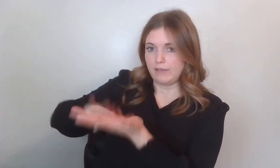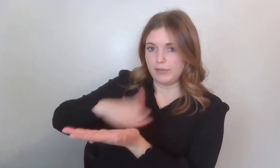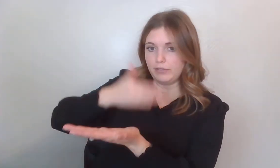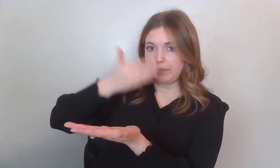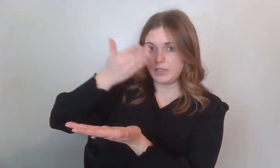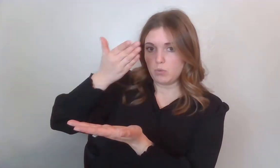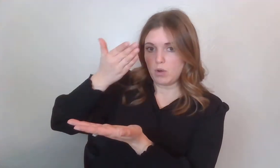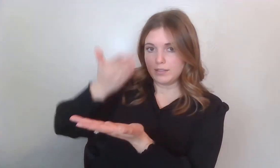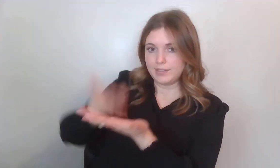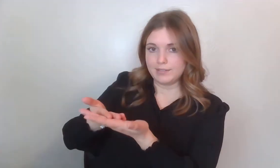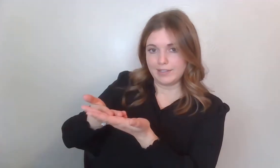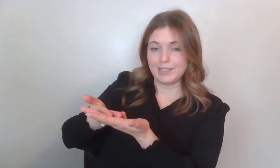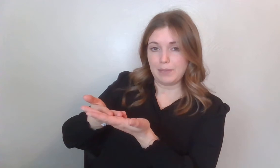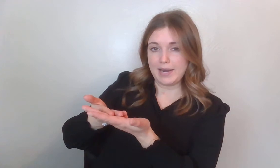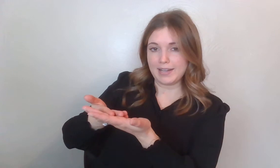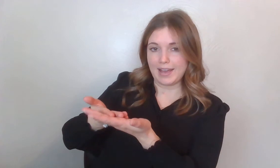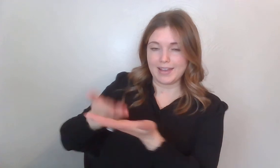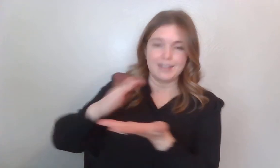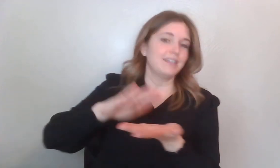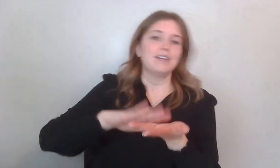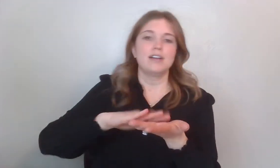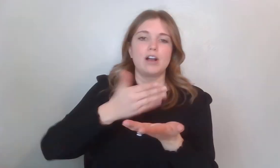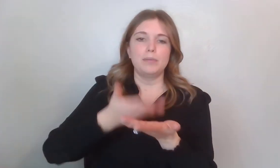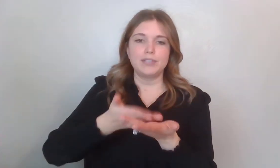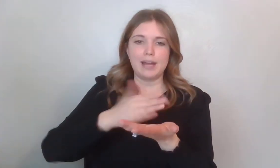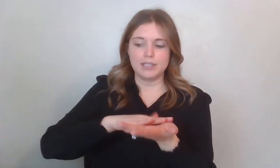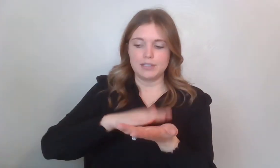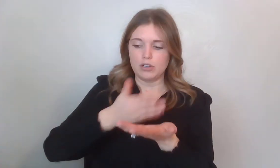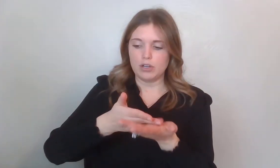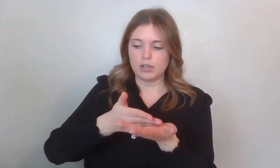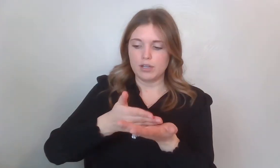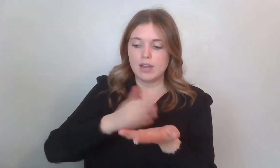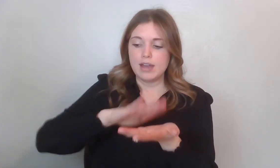If you flip this once it's a PANCAKE A couple times it's a COOK